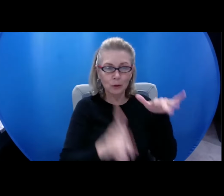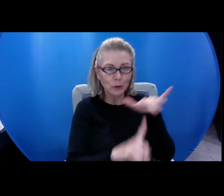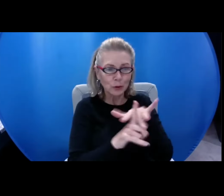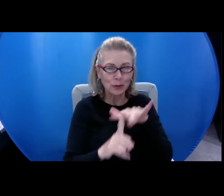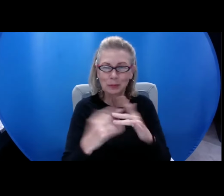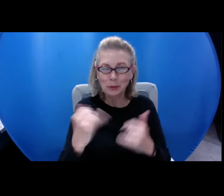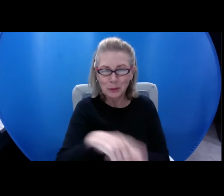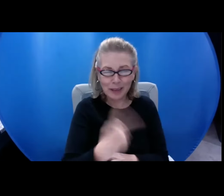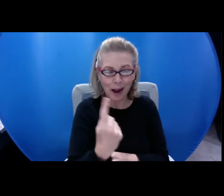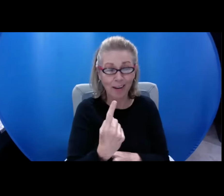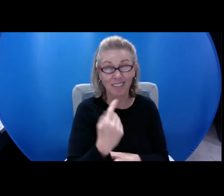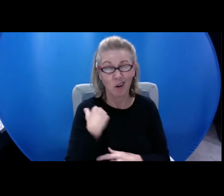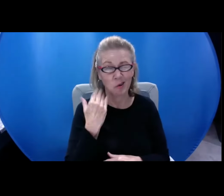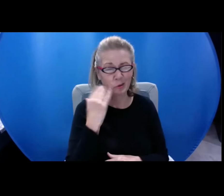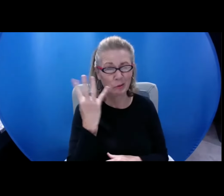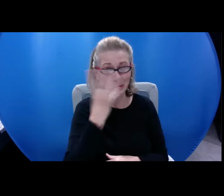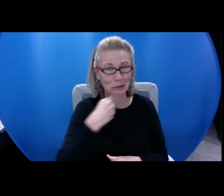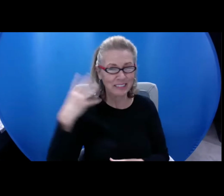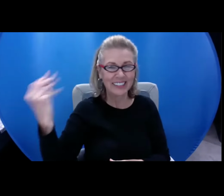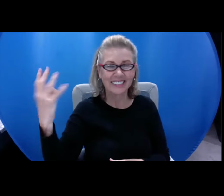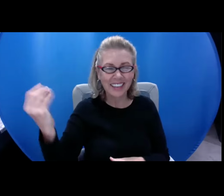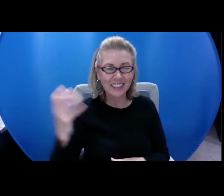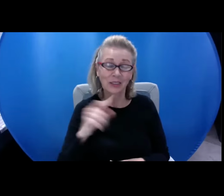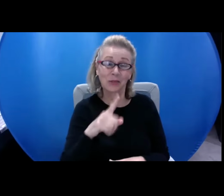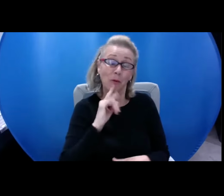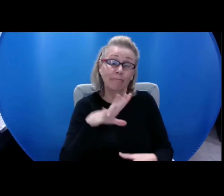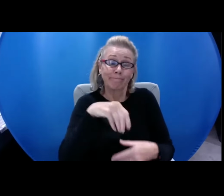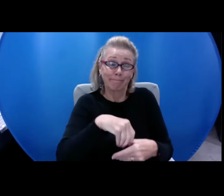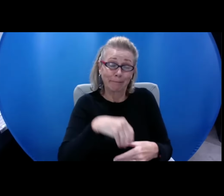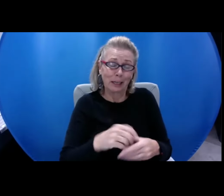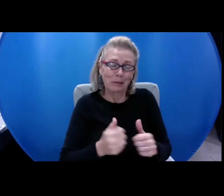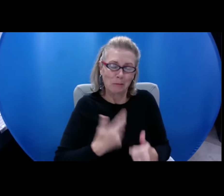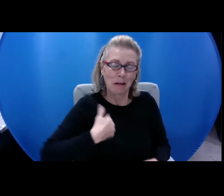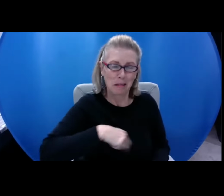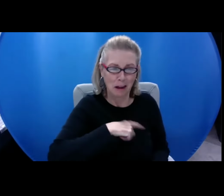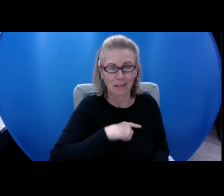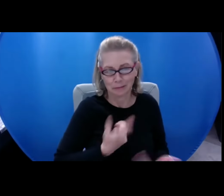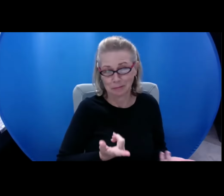It's beautiful outside and so you're inside with us most likely, but we will stick to